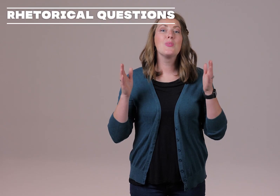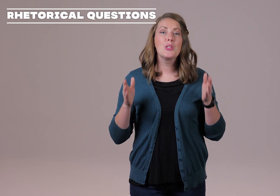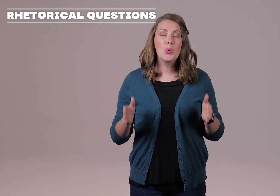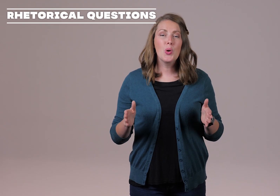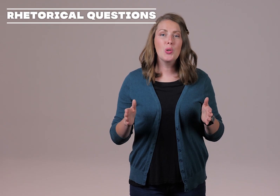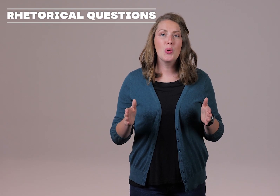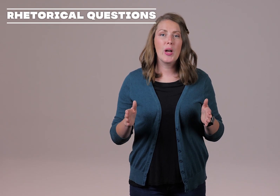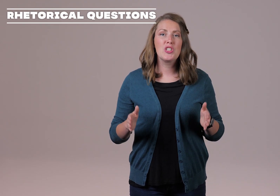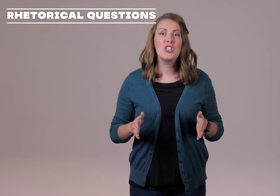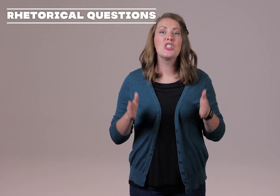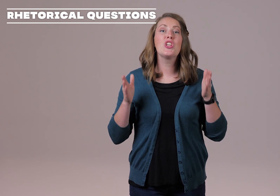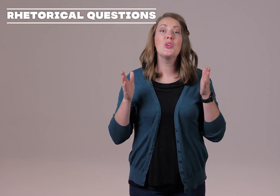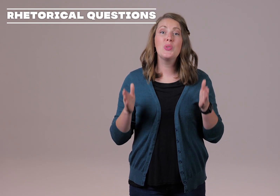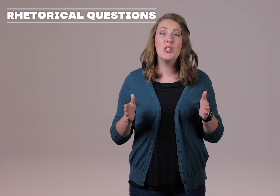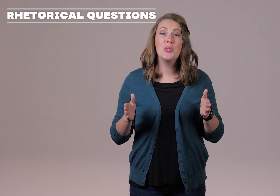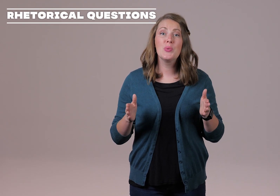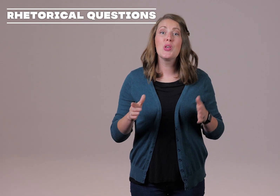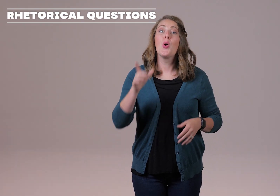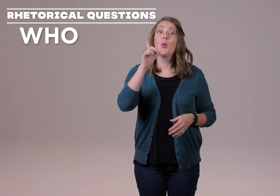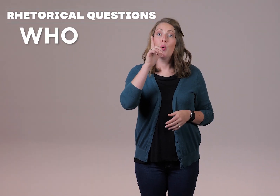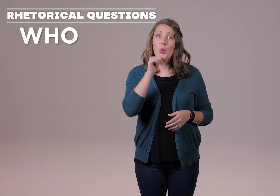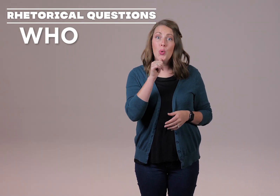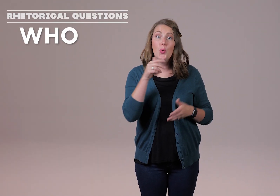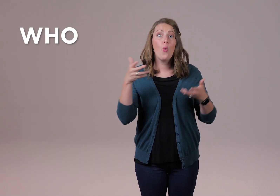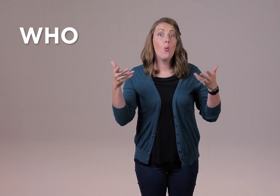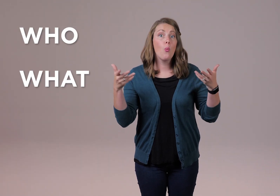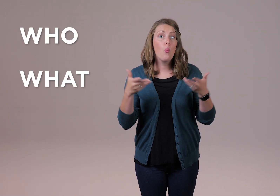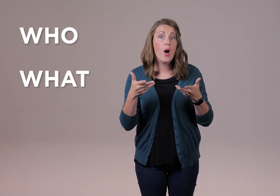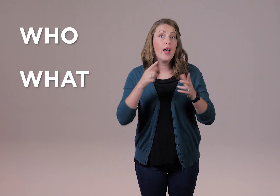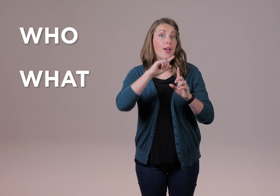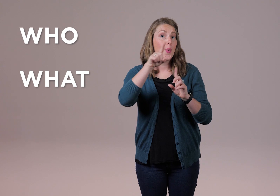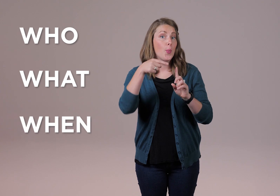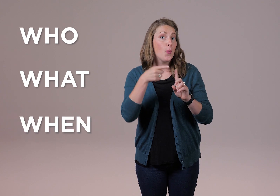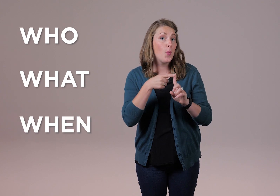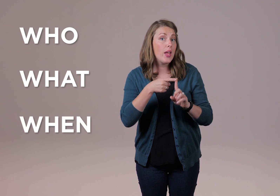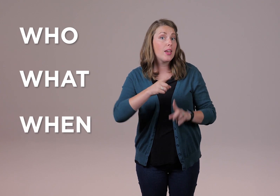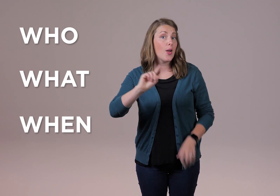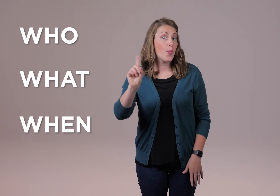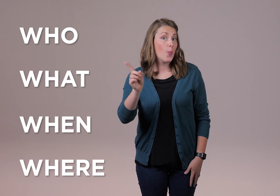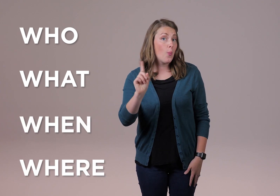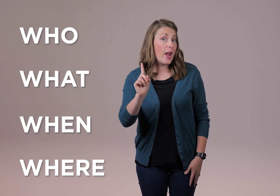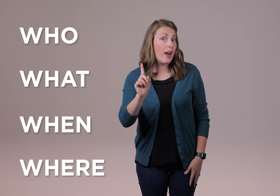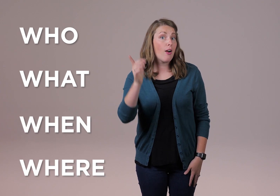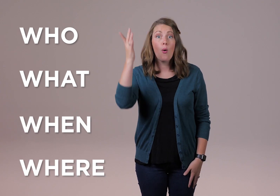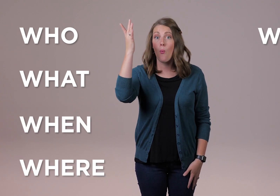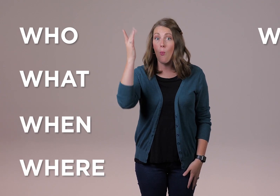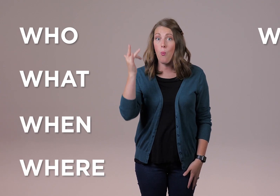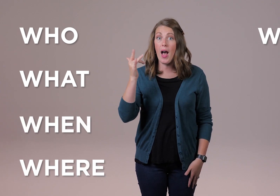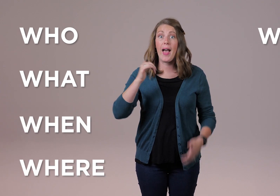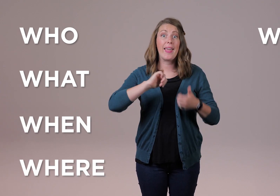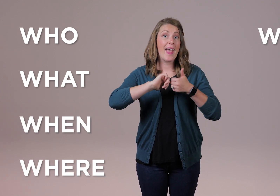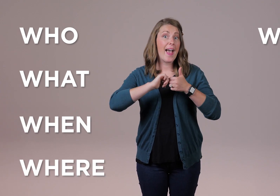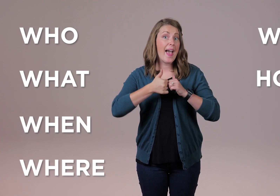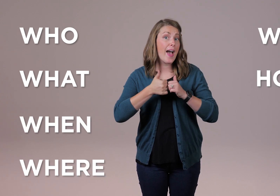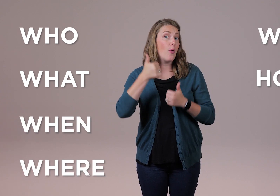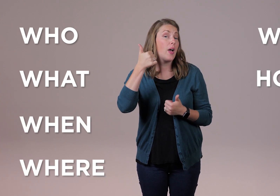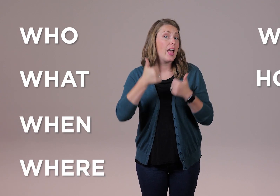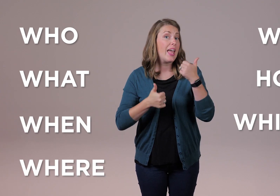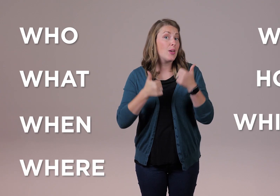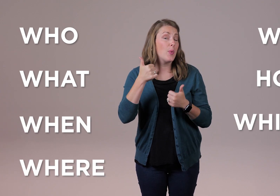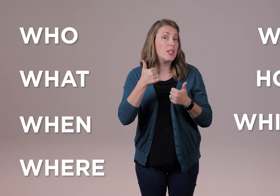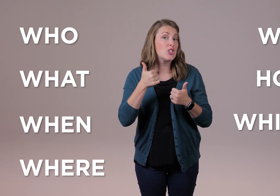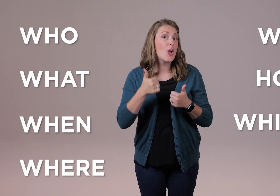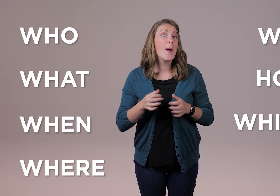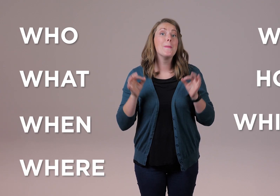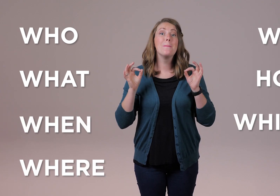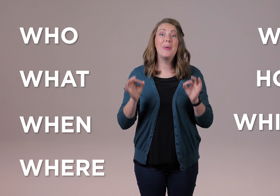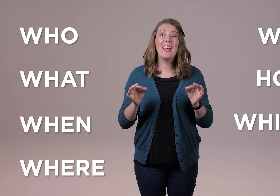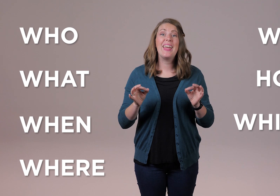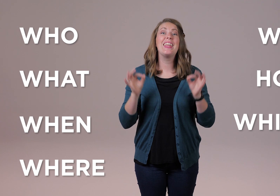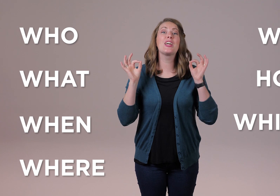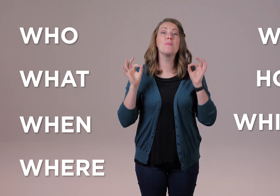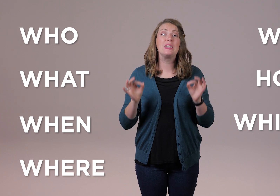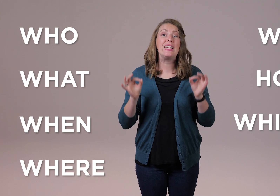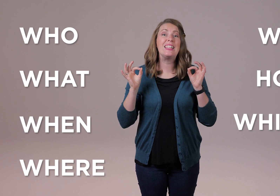rhetorical questions you use who, what, when, where, why, how, and which. But in a completely